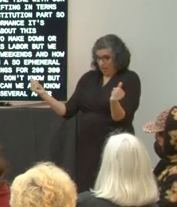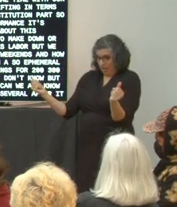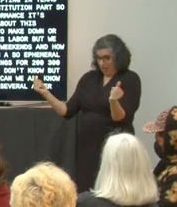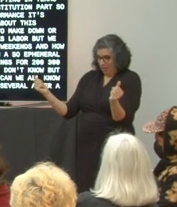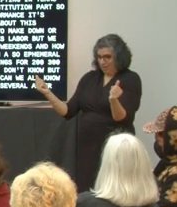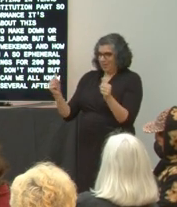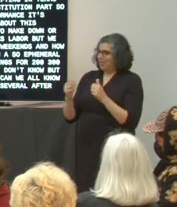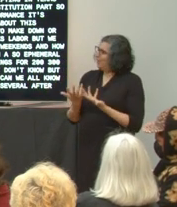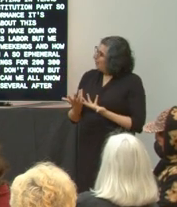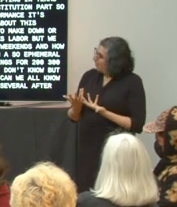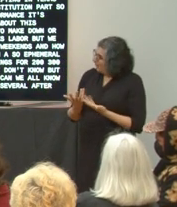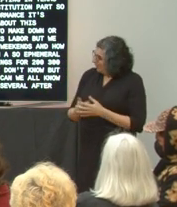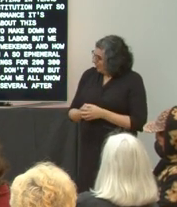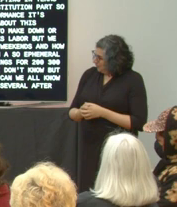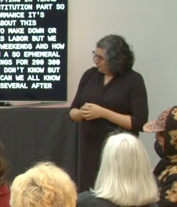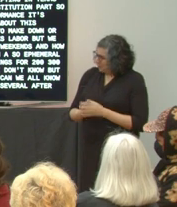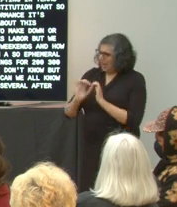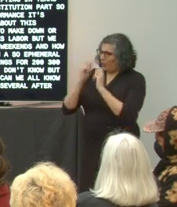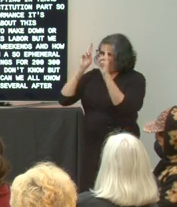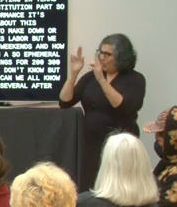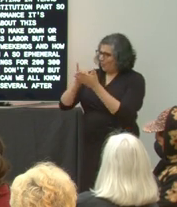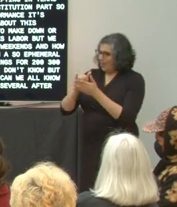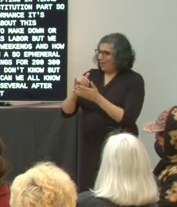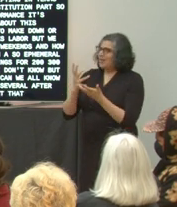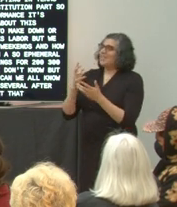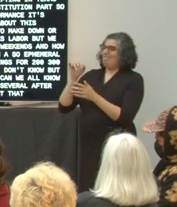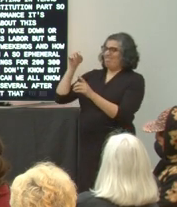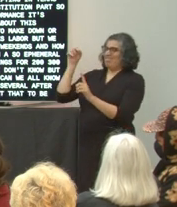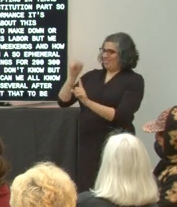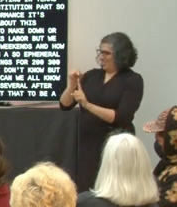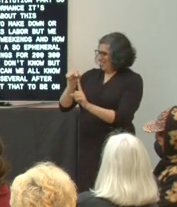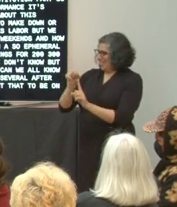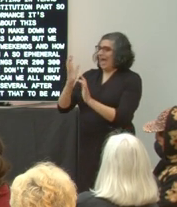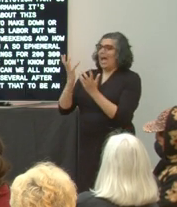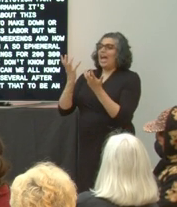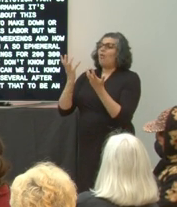time? And I don't want that to be a big dimension. I want that